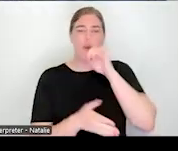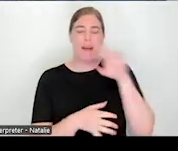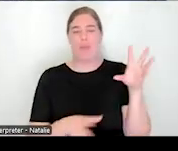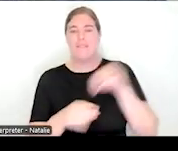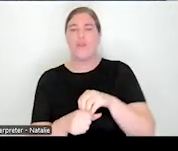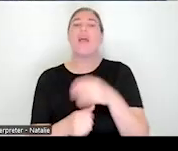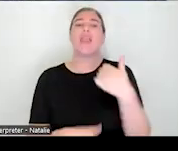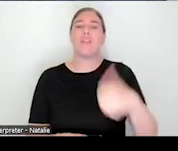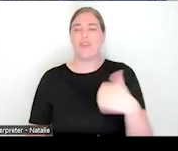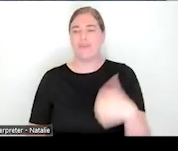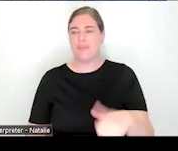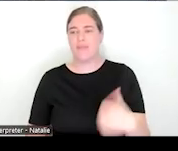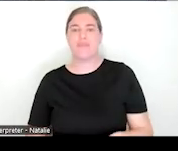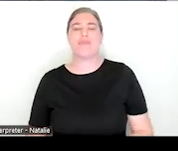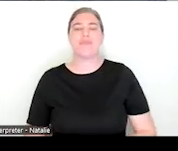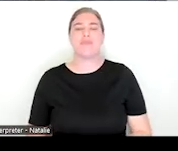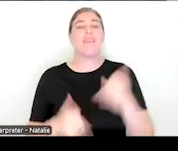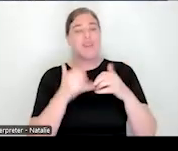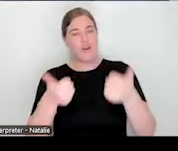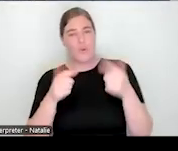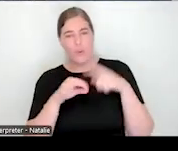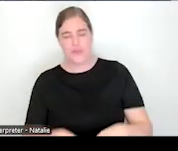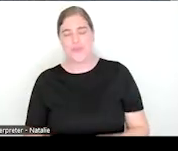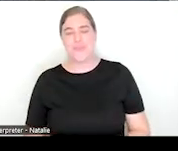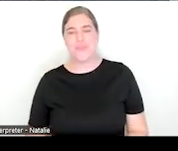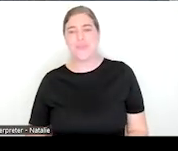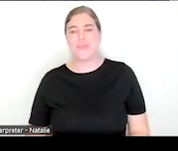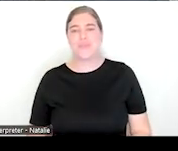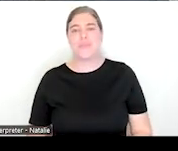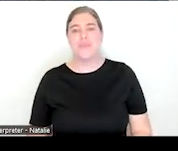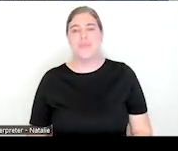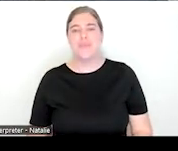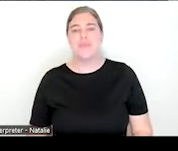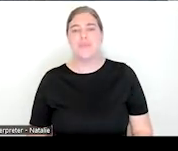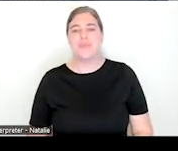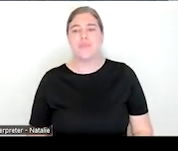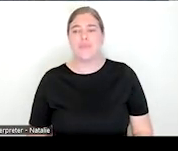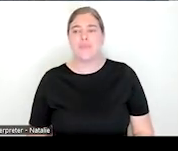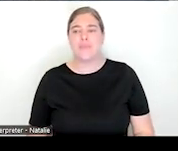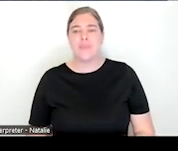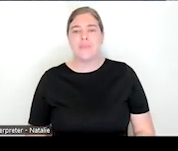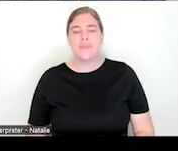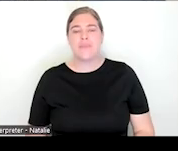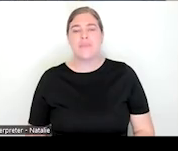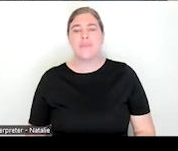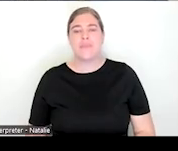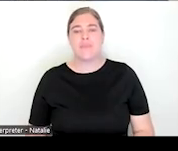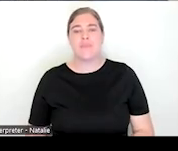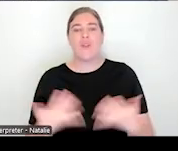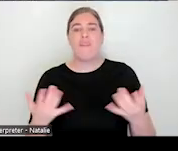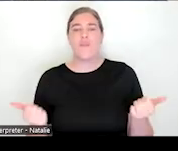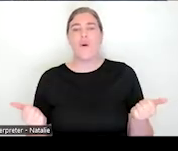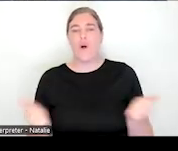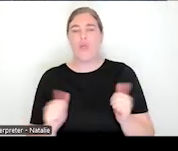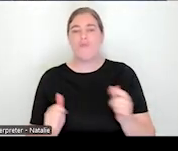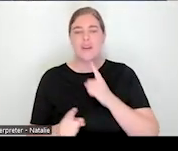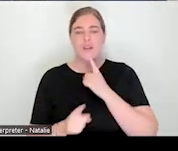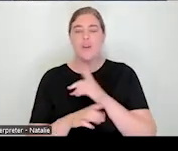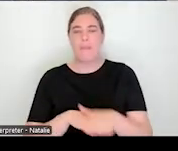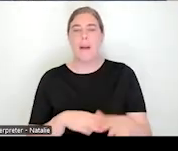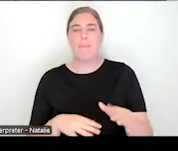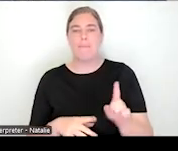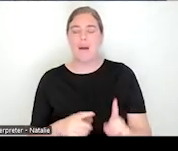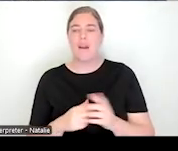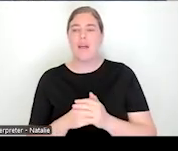Yes, good. As I have already said, our key priorities for Office for the Arts over the next